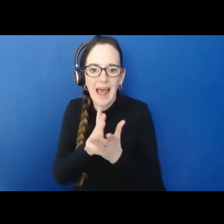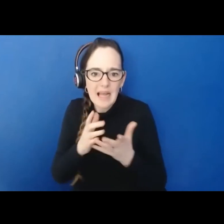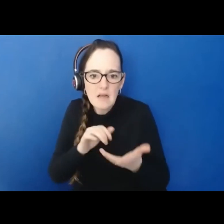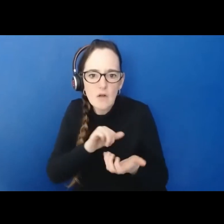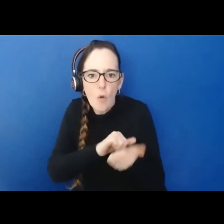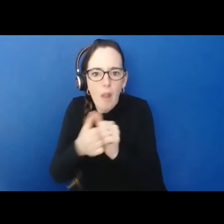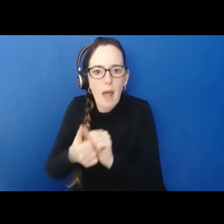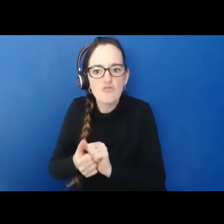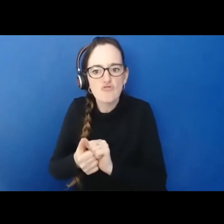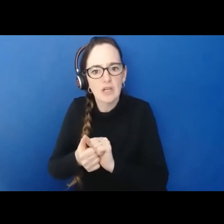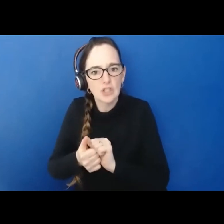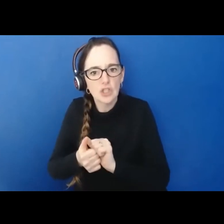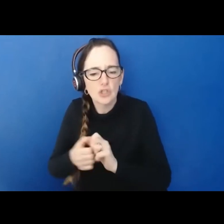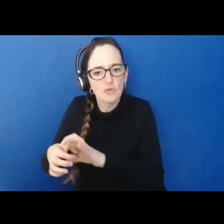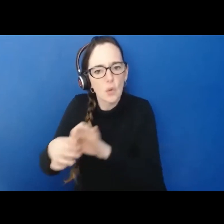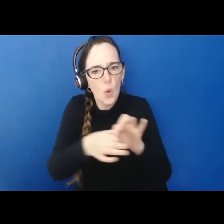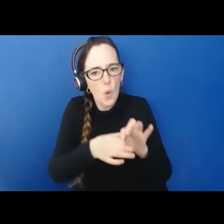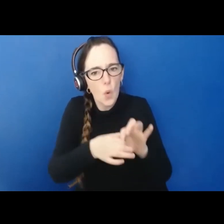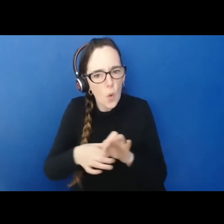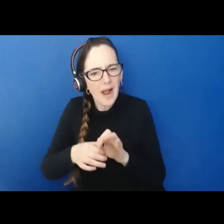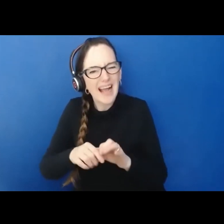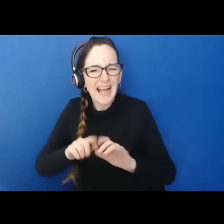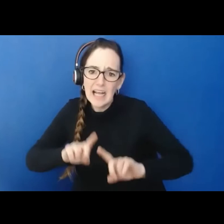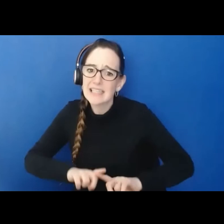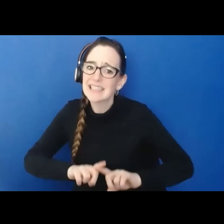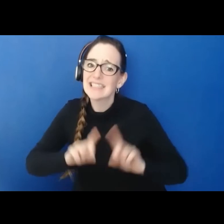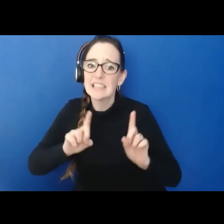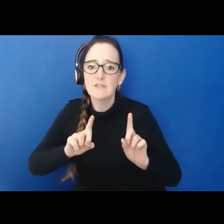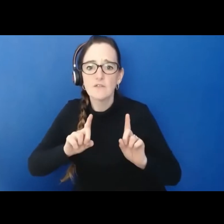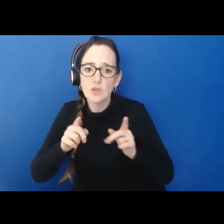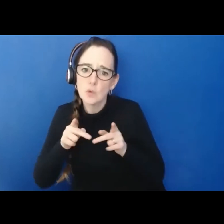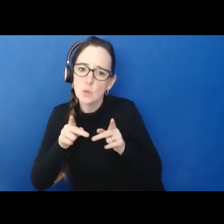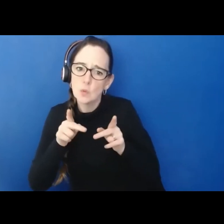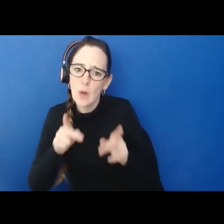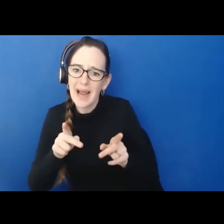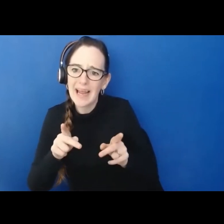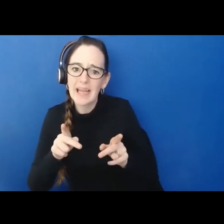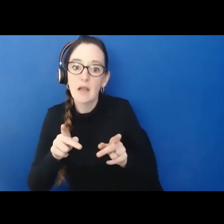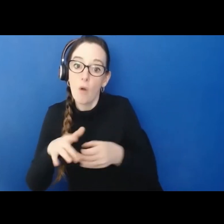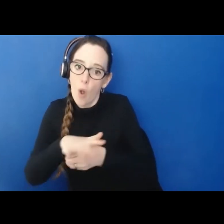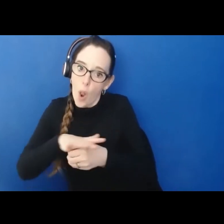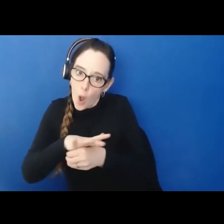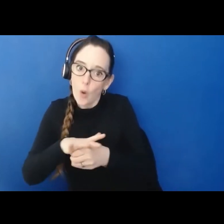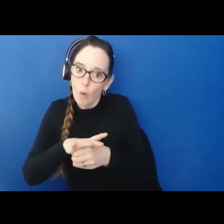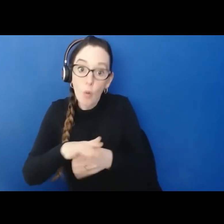can be on a local level but also aims to become a trans local mutable source for thinking